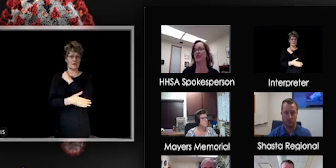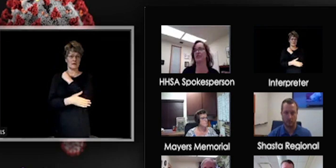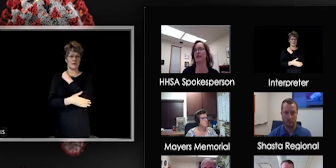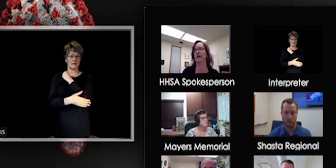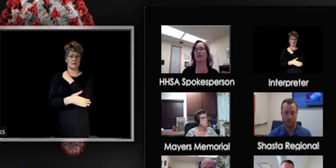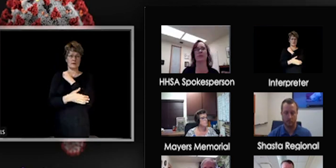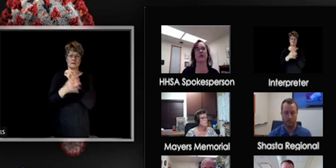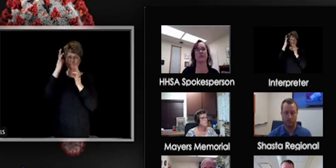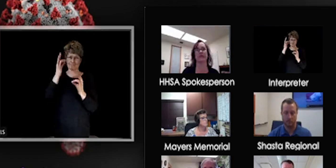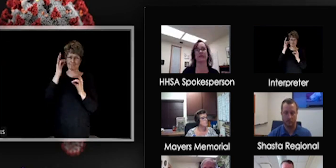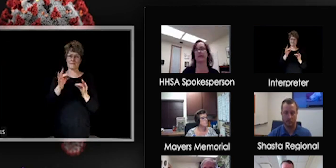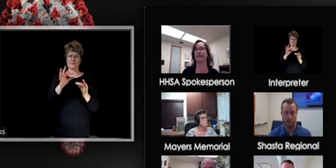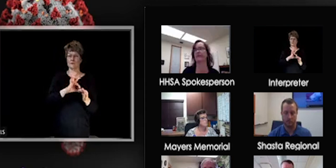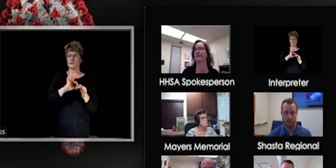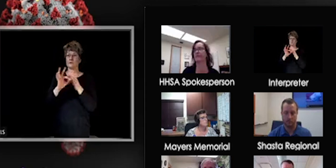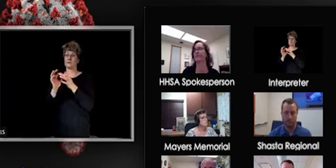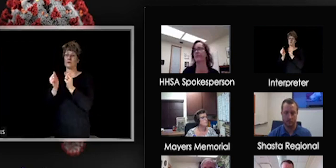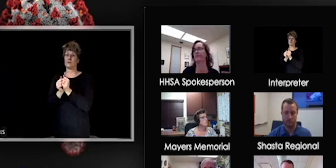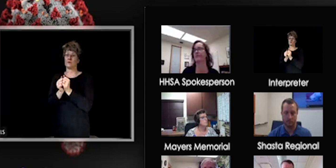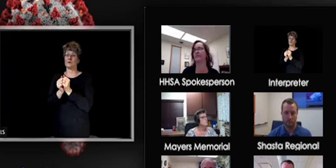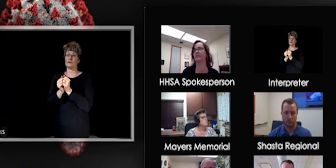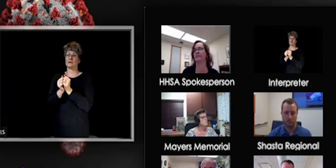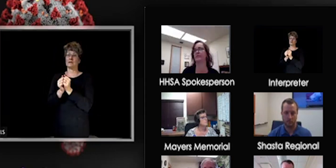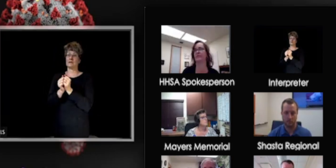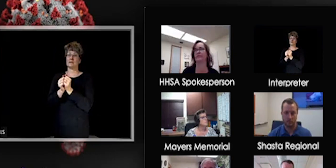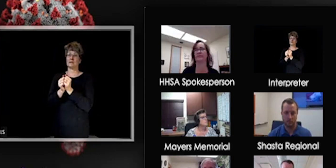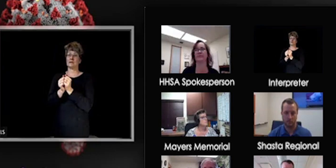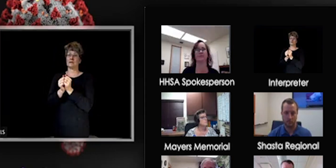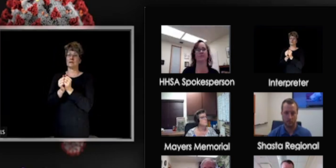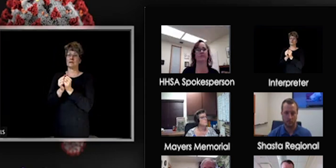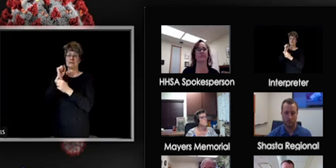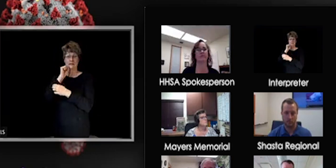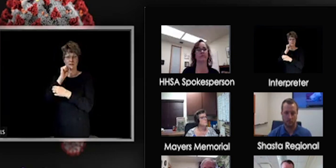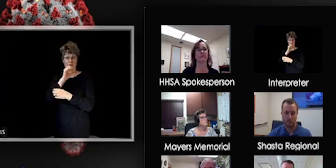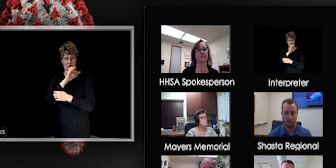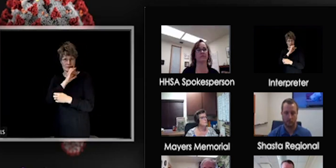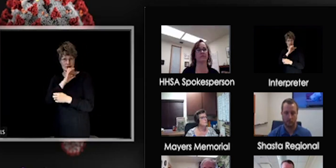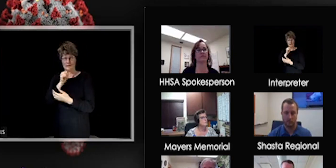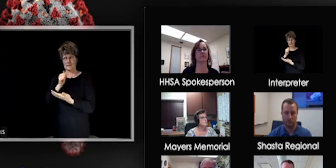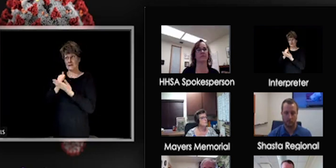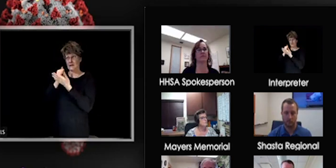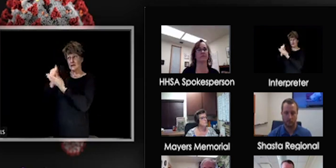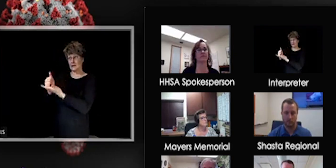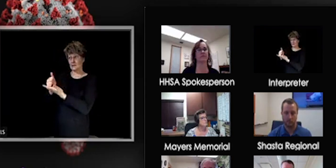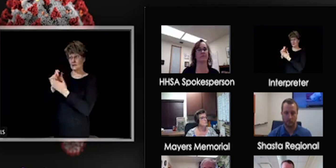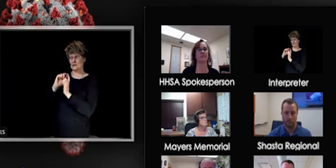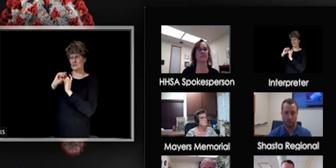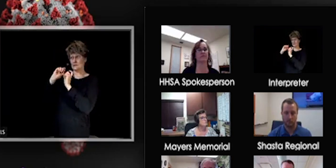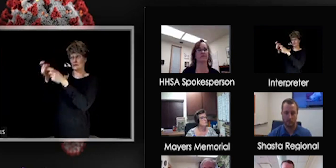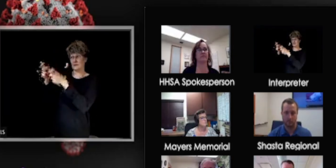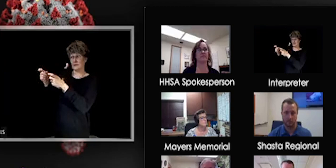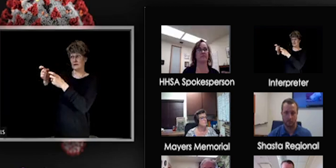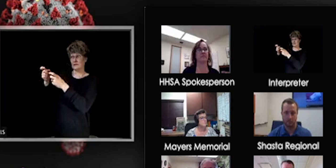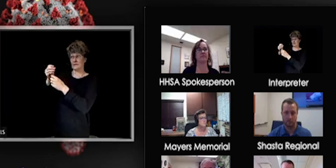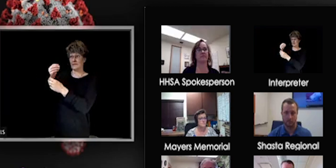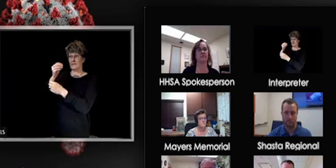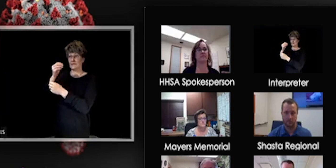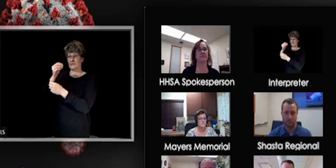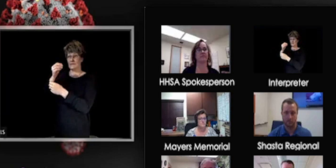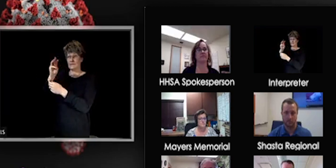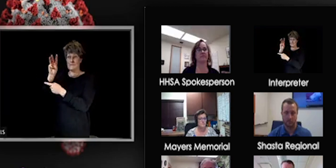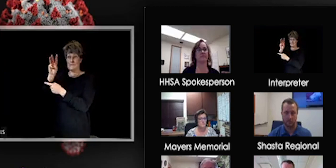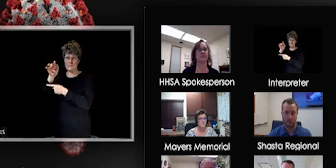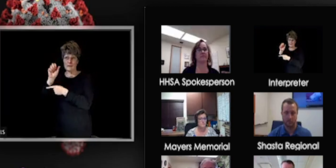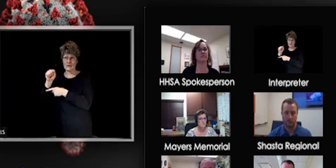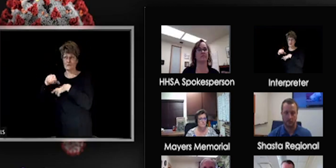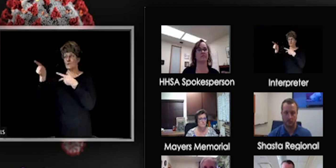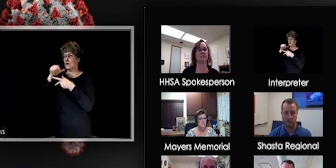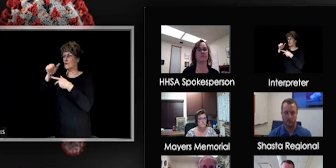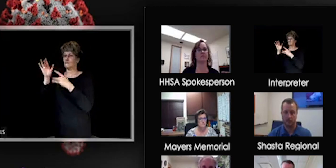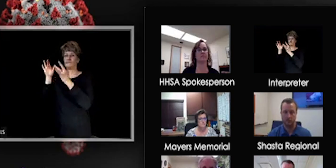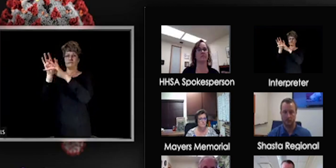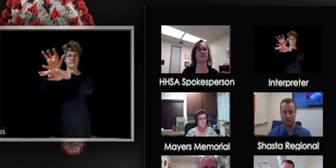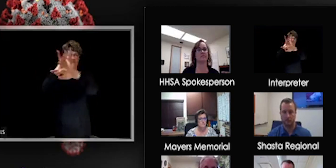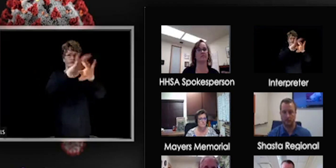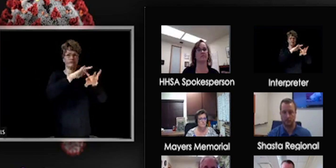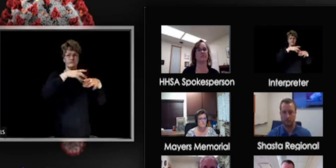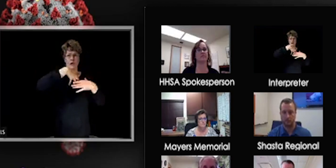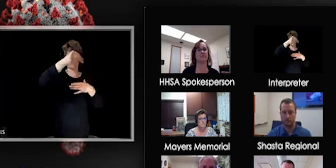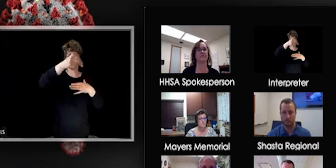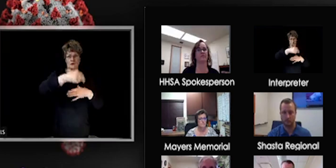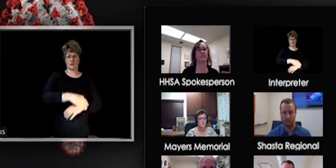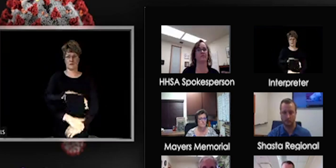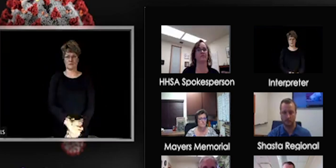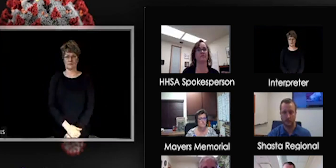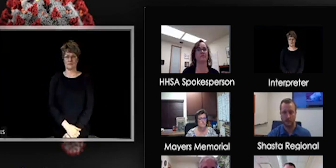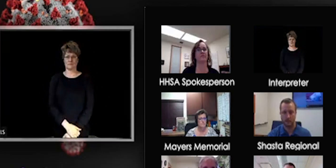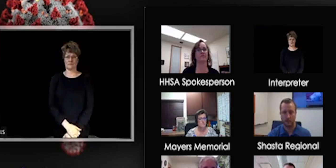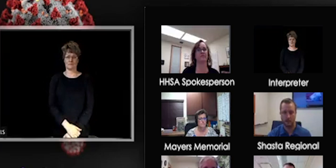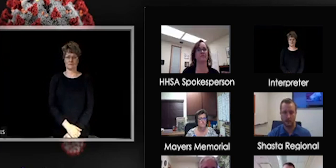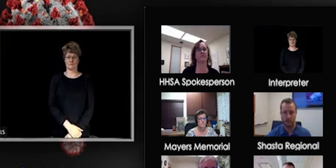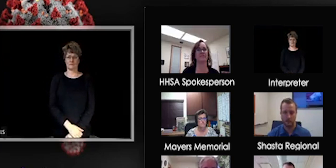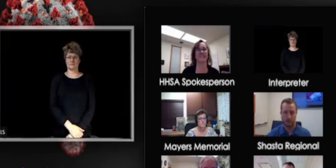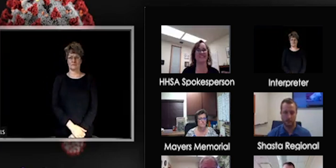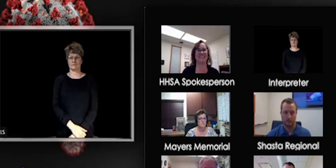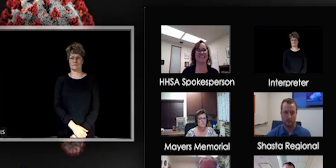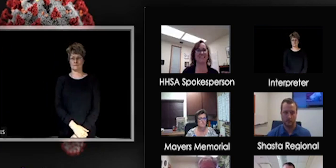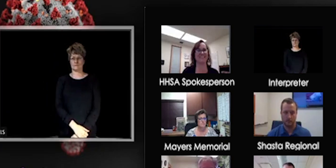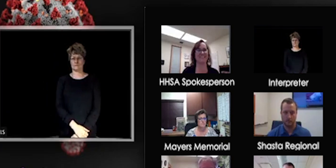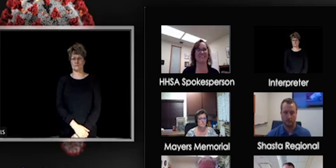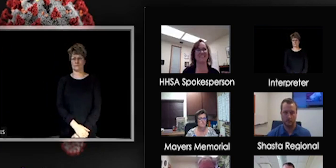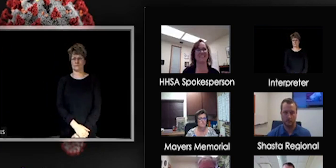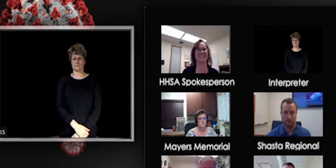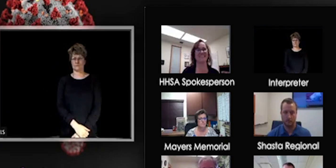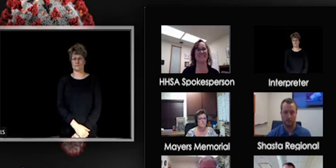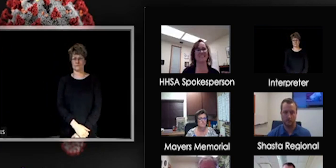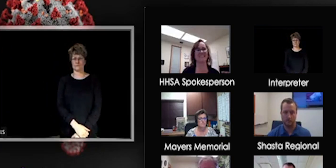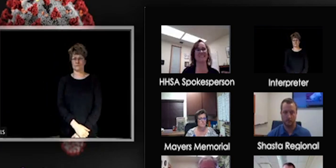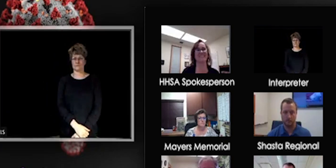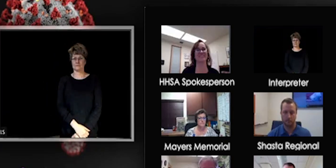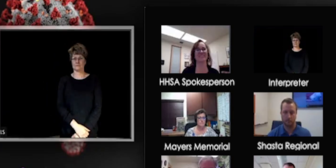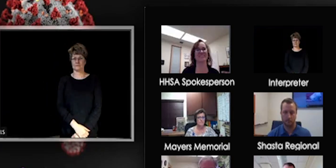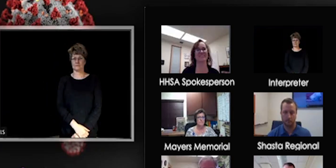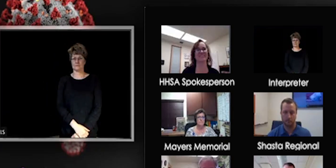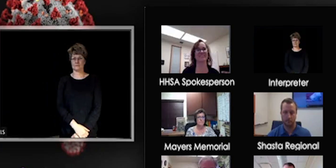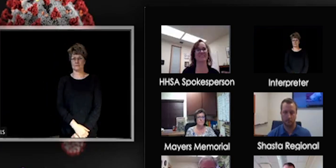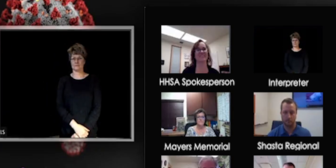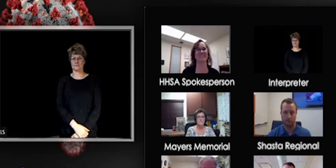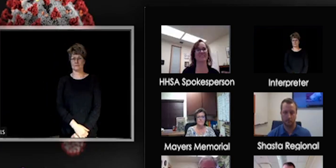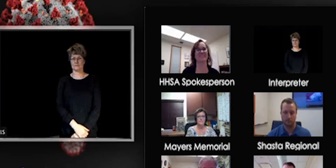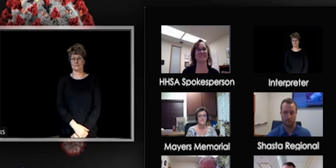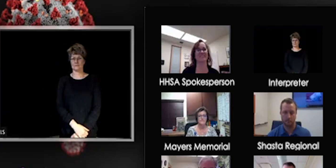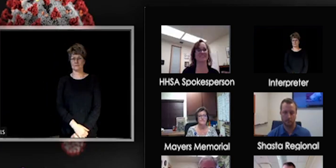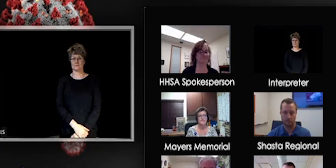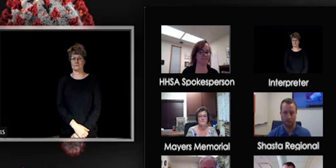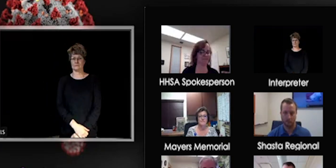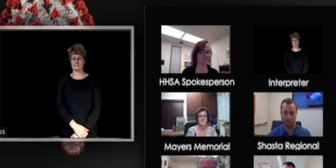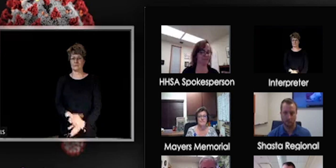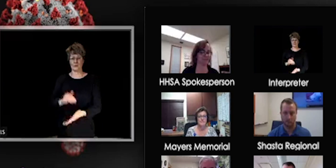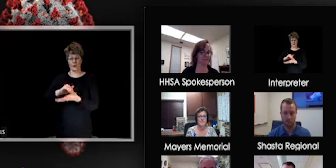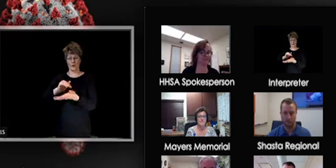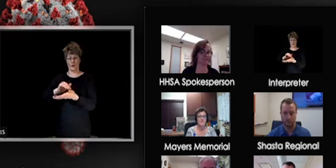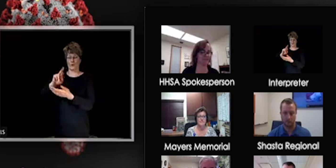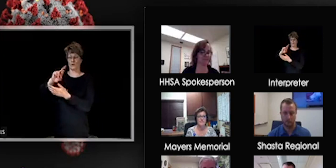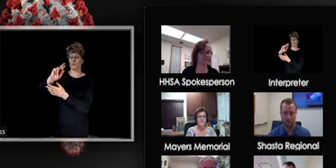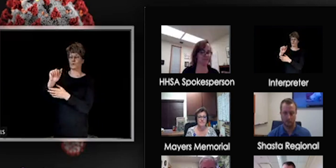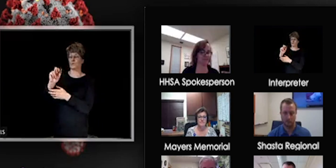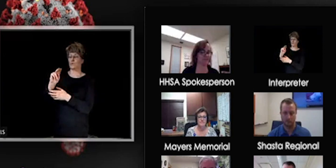don’t venture out in public. That program has been in place. I don’t